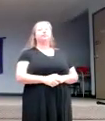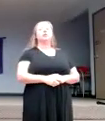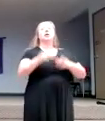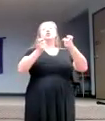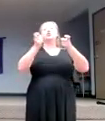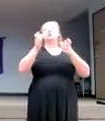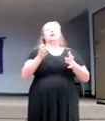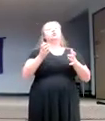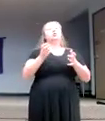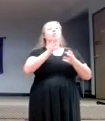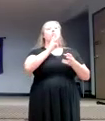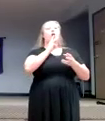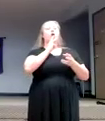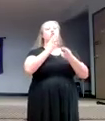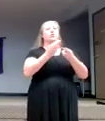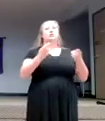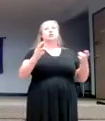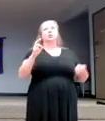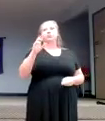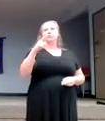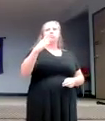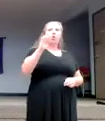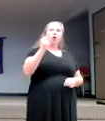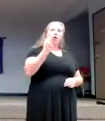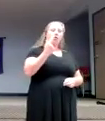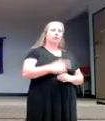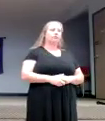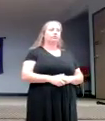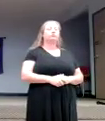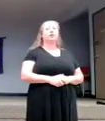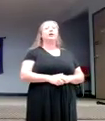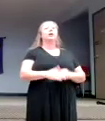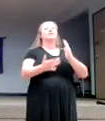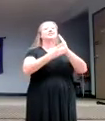of Water Resources, Parag Kalaria. And then from our technical team in Elsinore Valley,